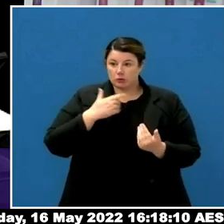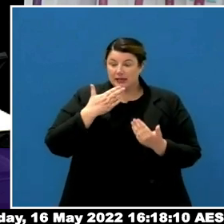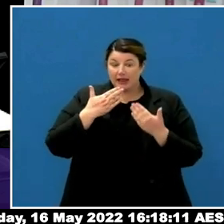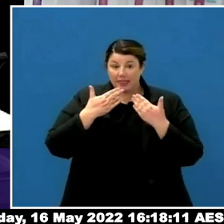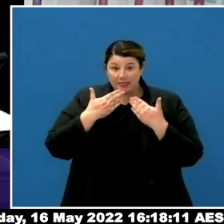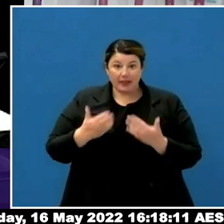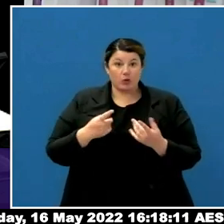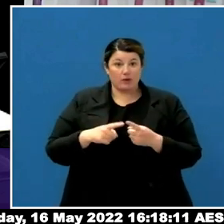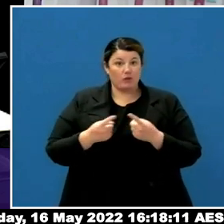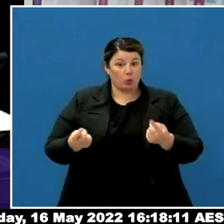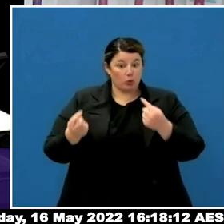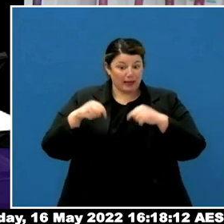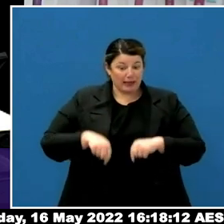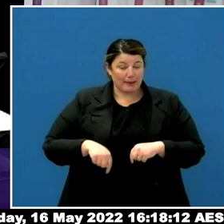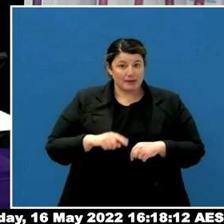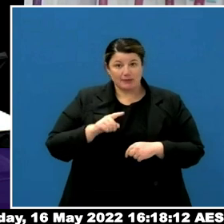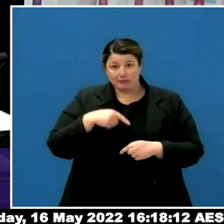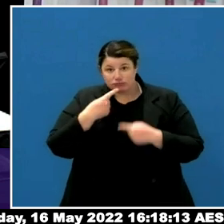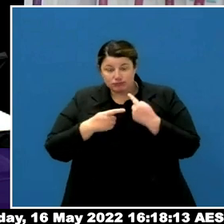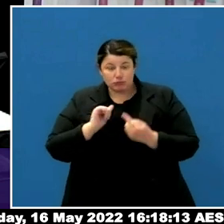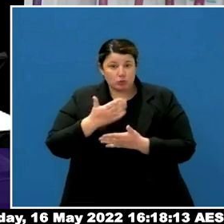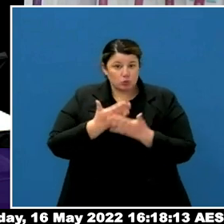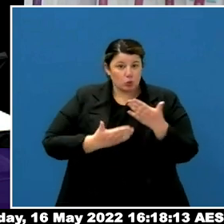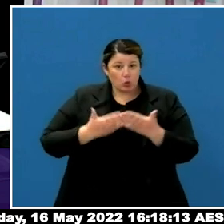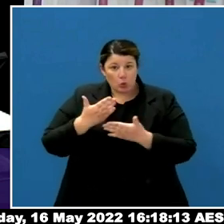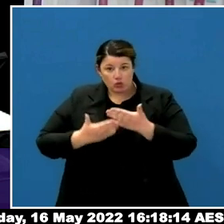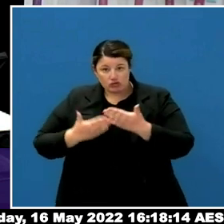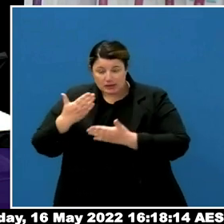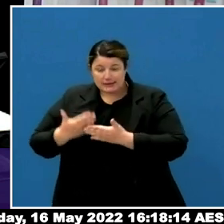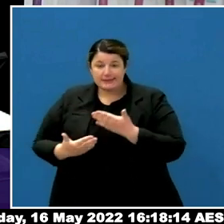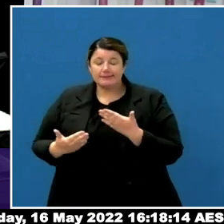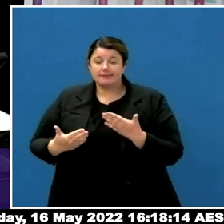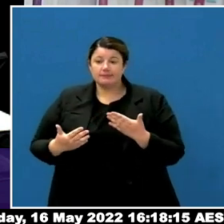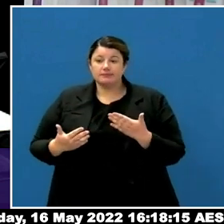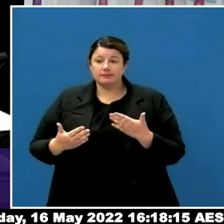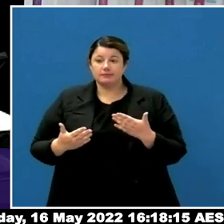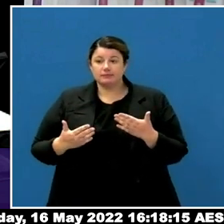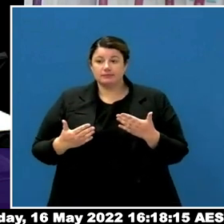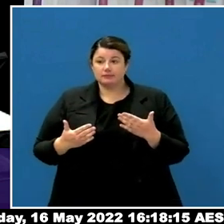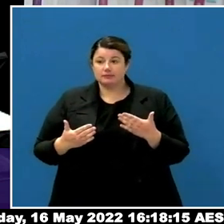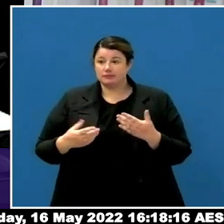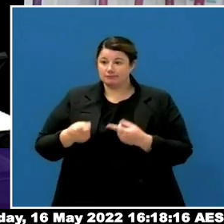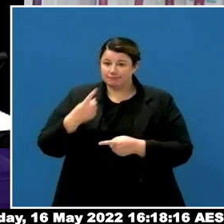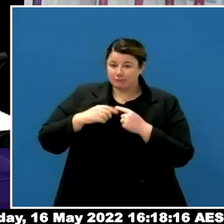evidence, Suzie and Rob, and telling us about Toby and his story and your story.